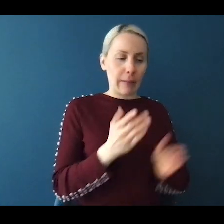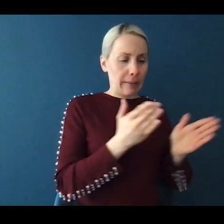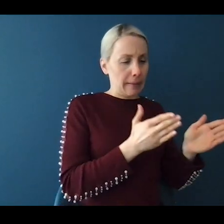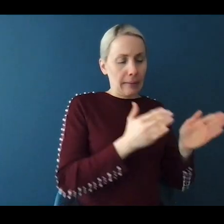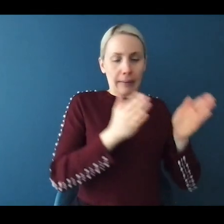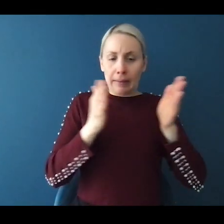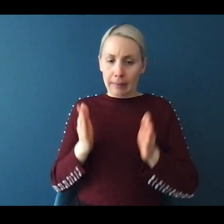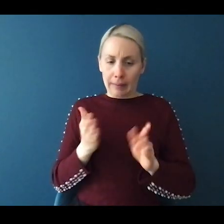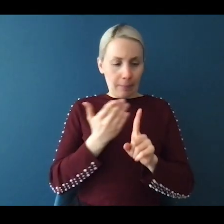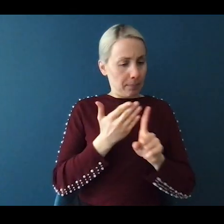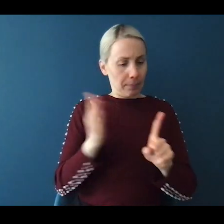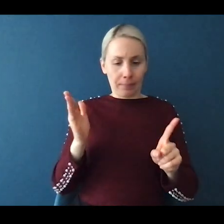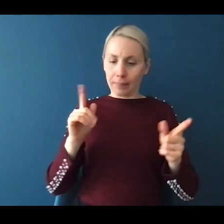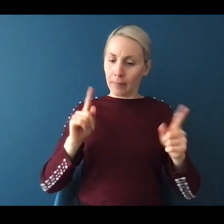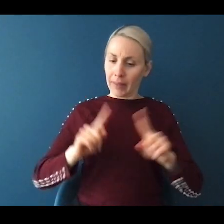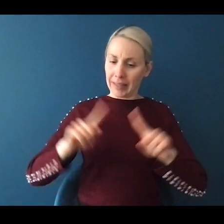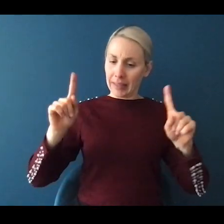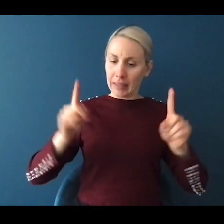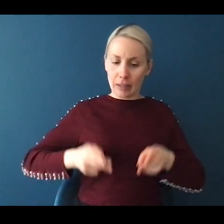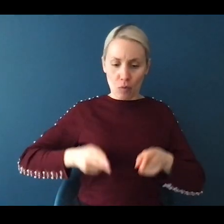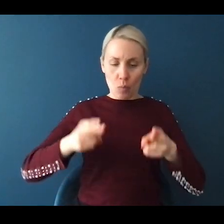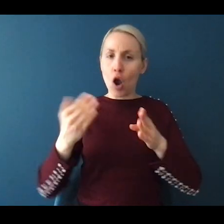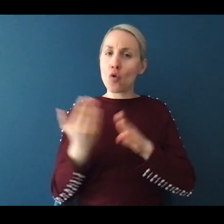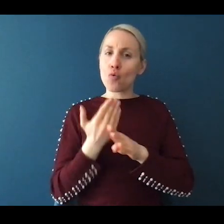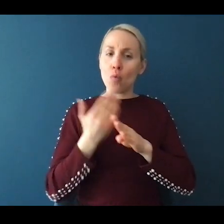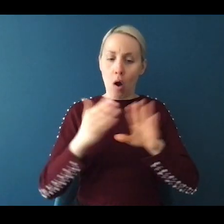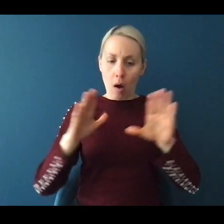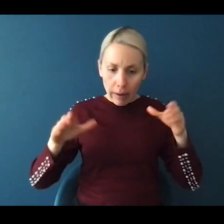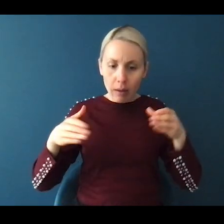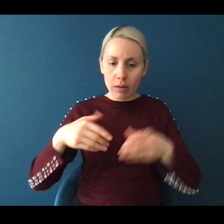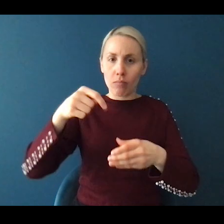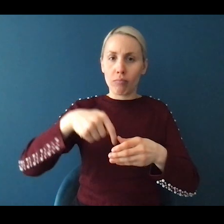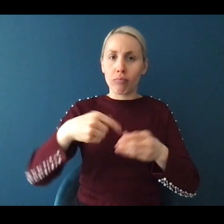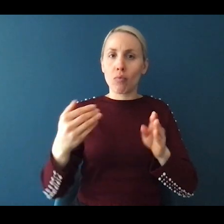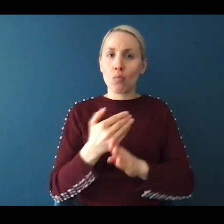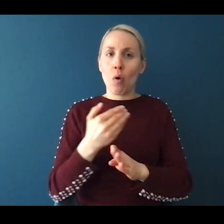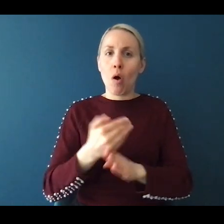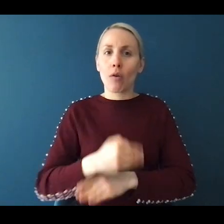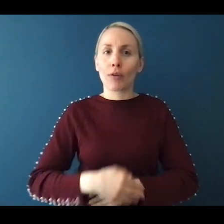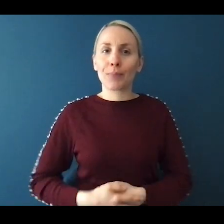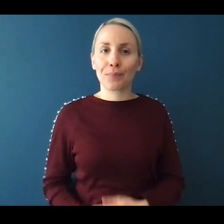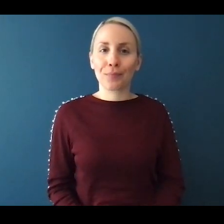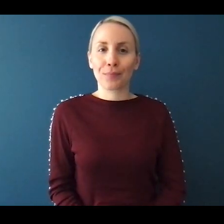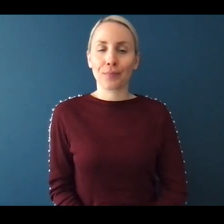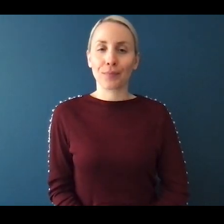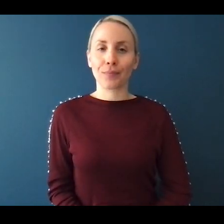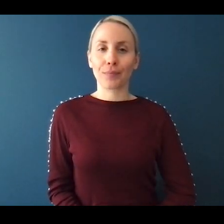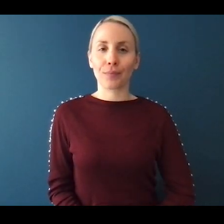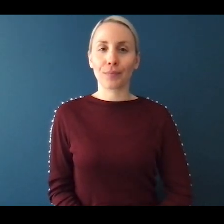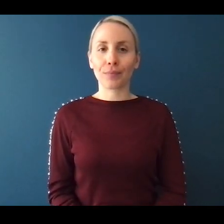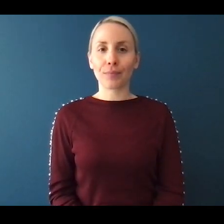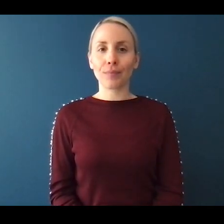way of working um and approaching that kind of body of work so yeah. But I think that's